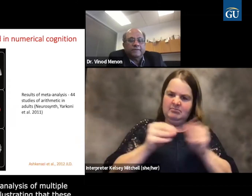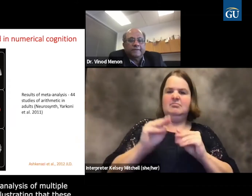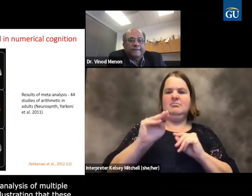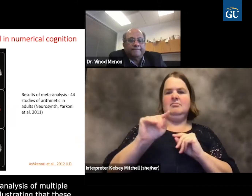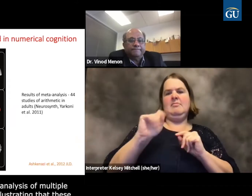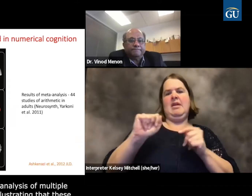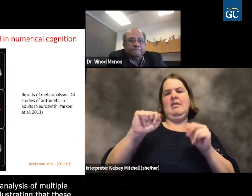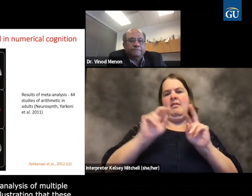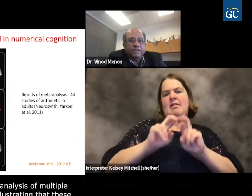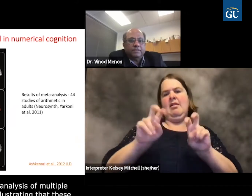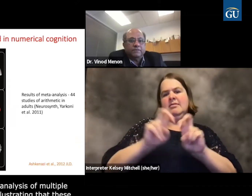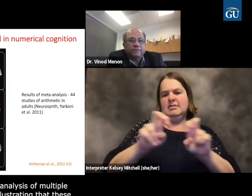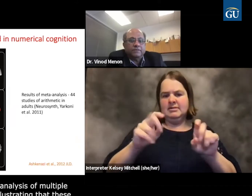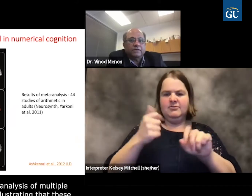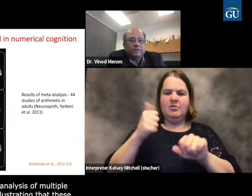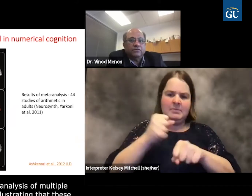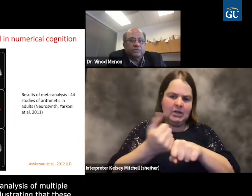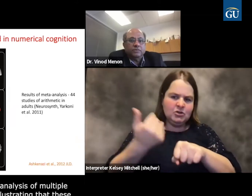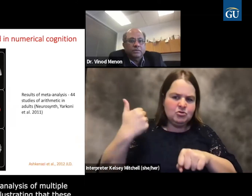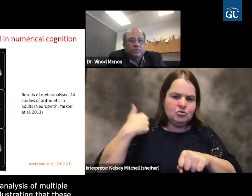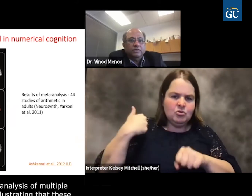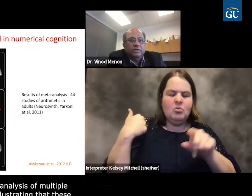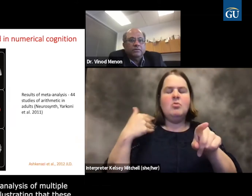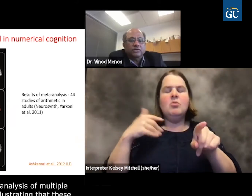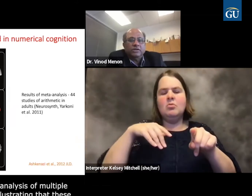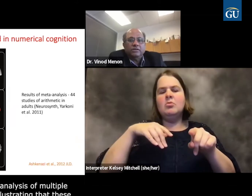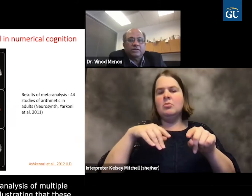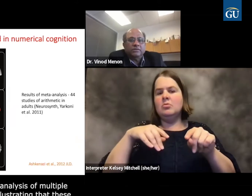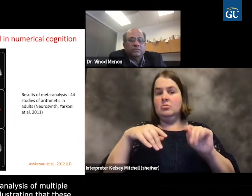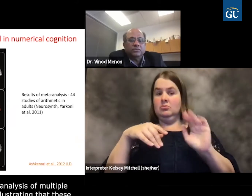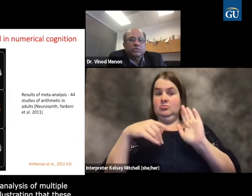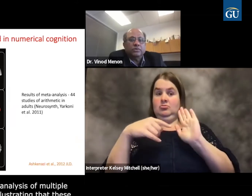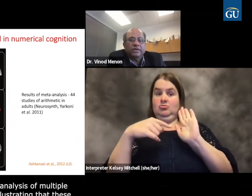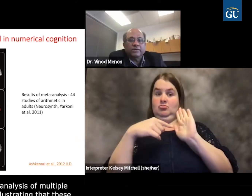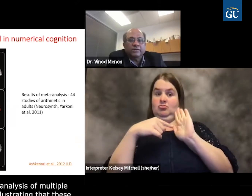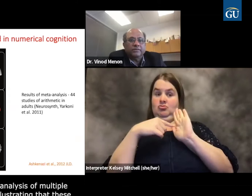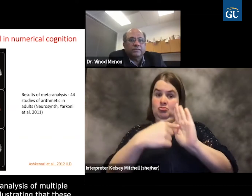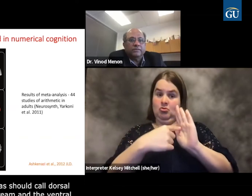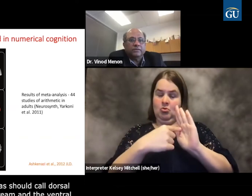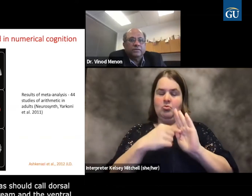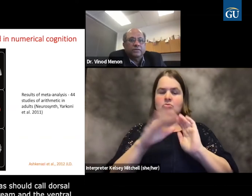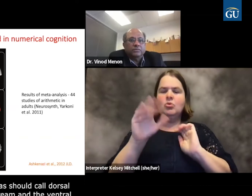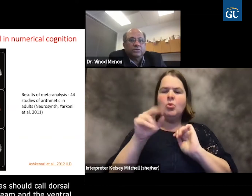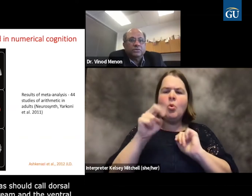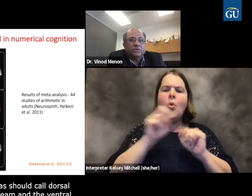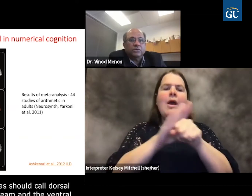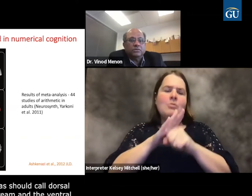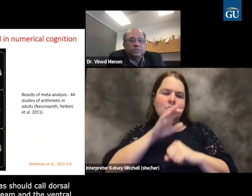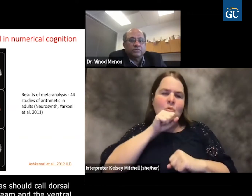multiple studies